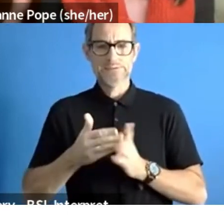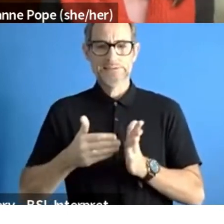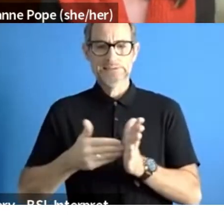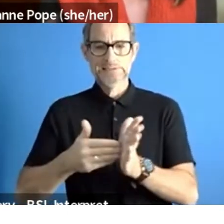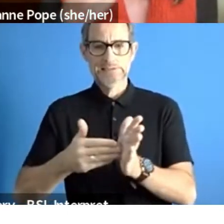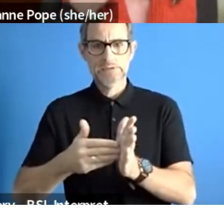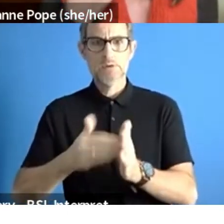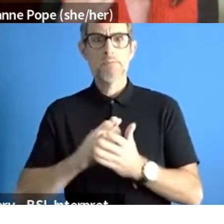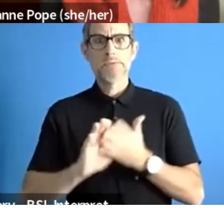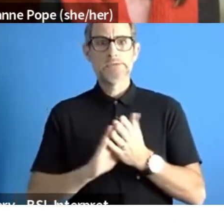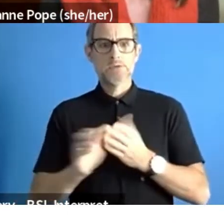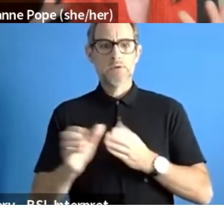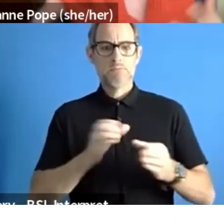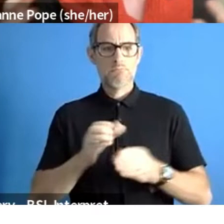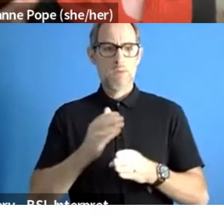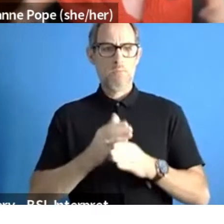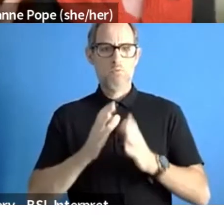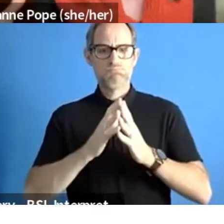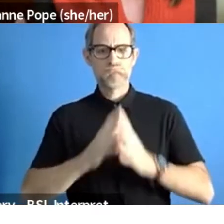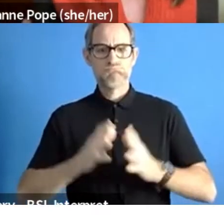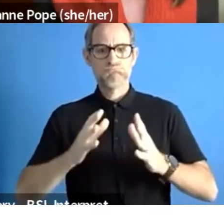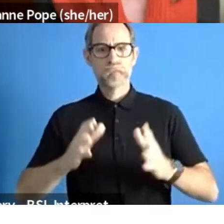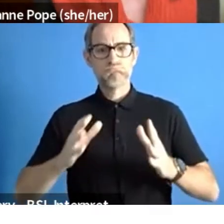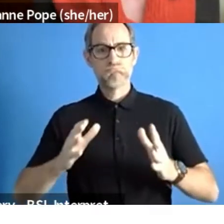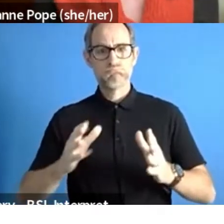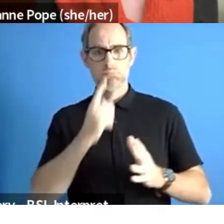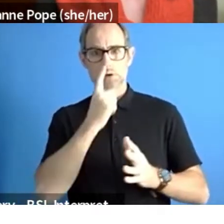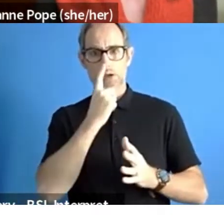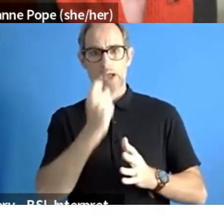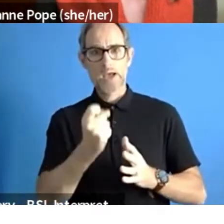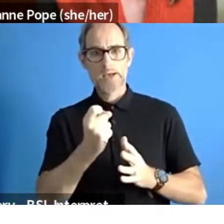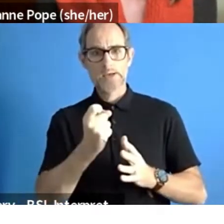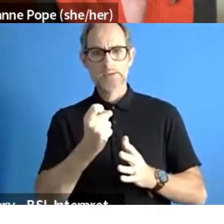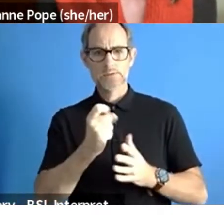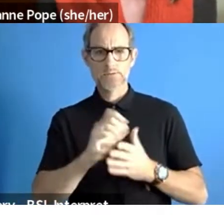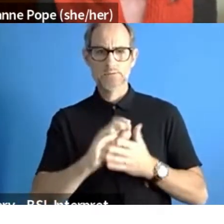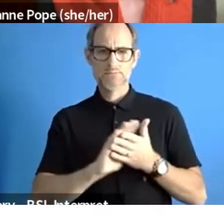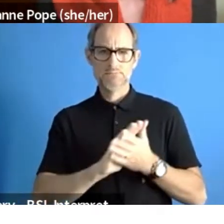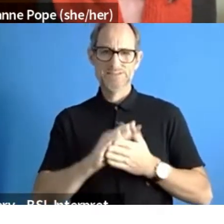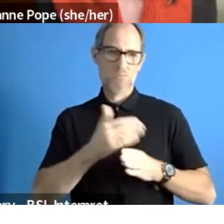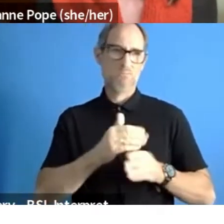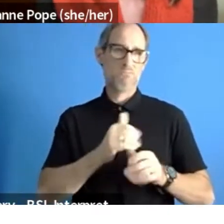could be bigger which from an employer perspective could be a good thing.